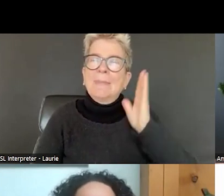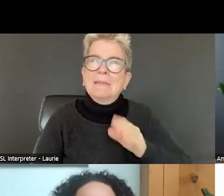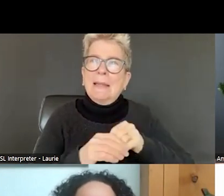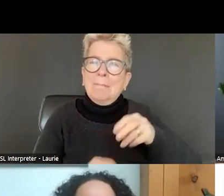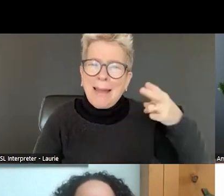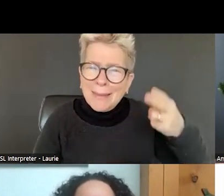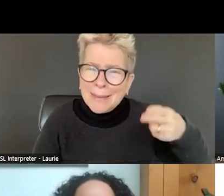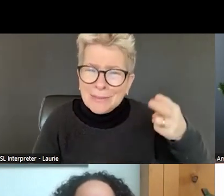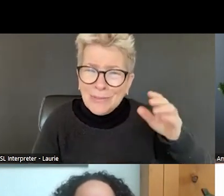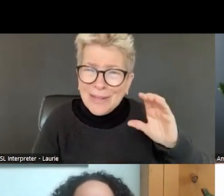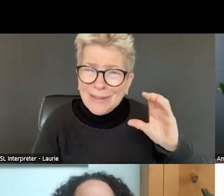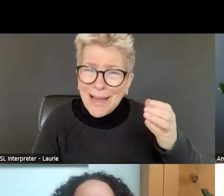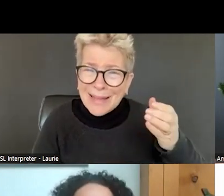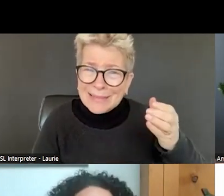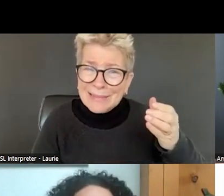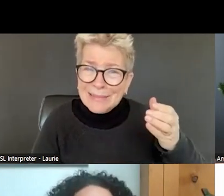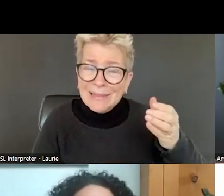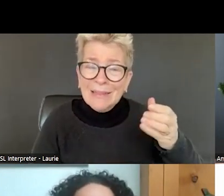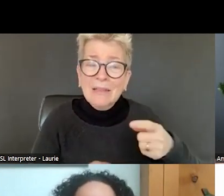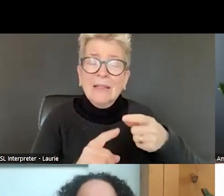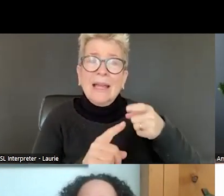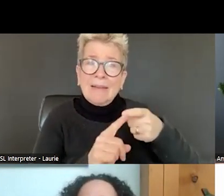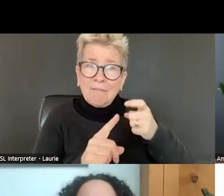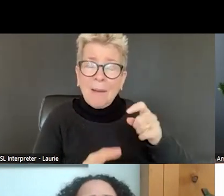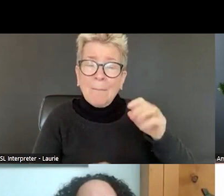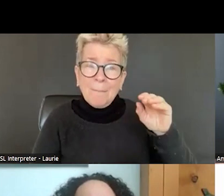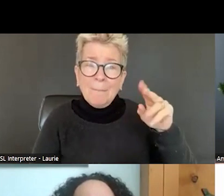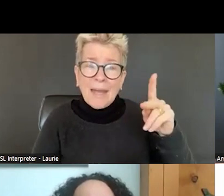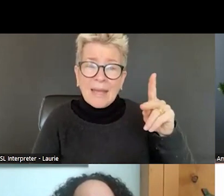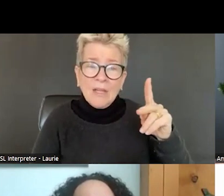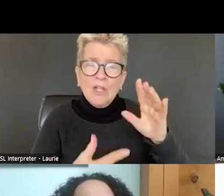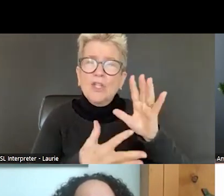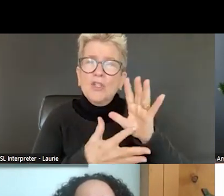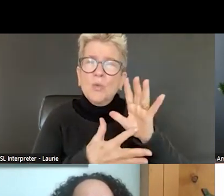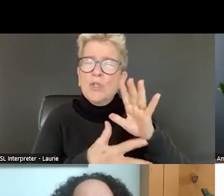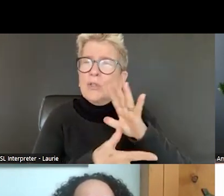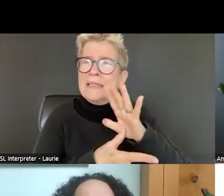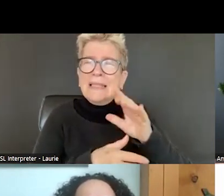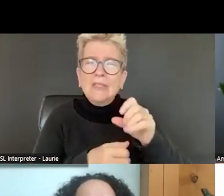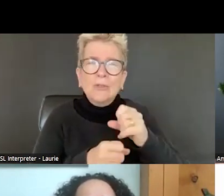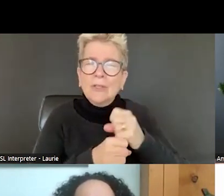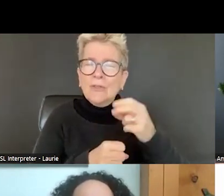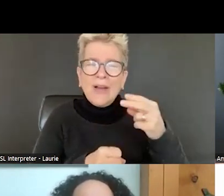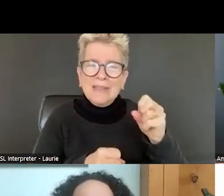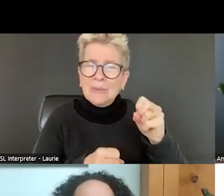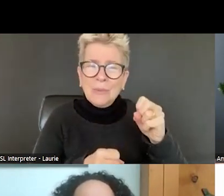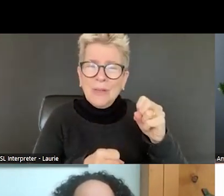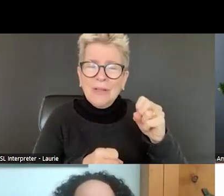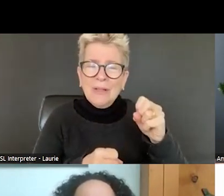actually from a bank in my junior or senior year of high school. And the person